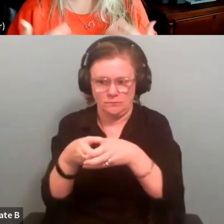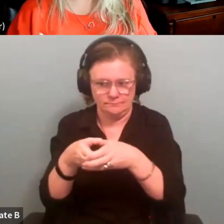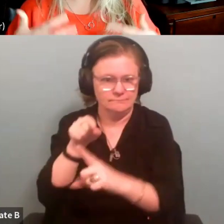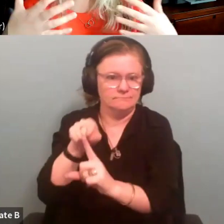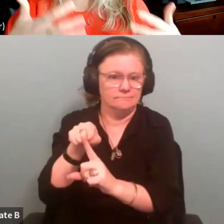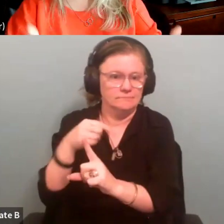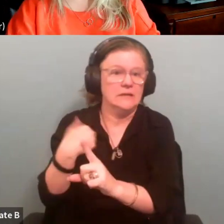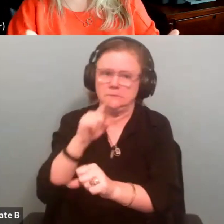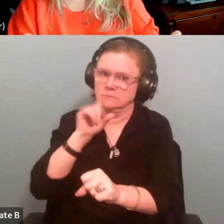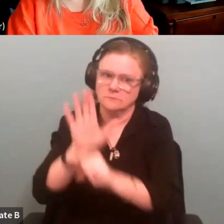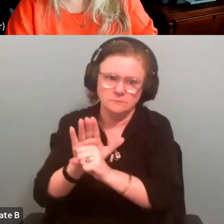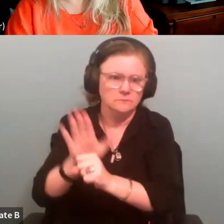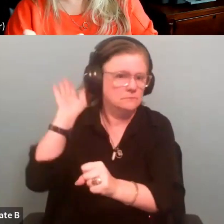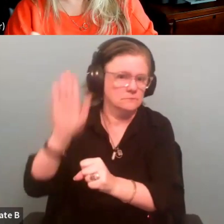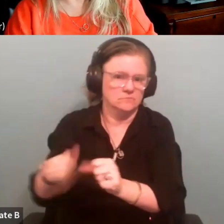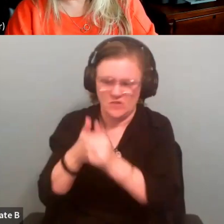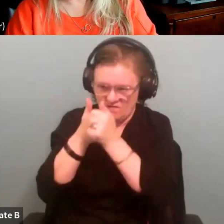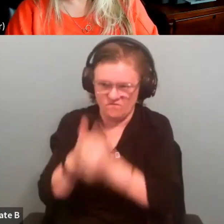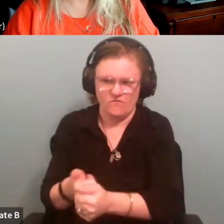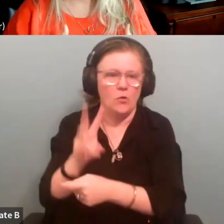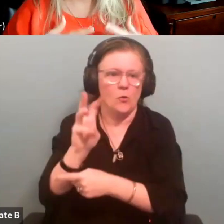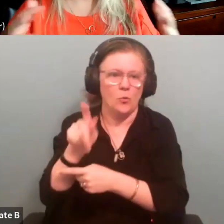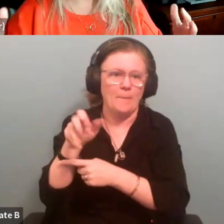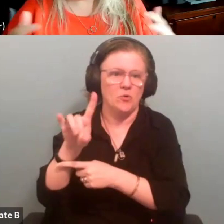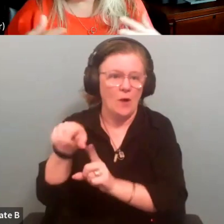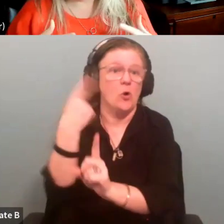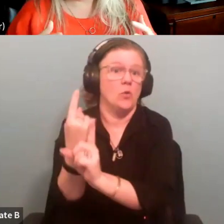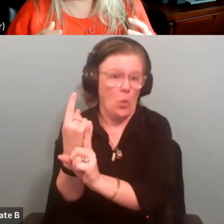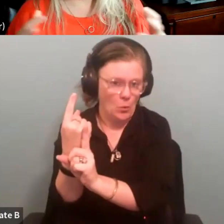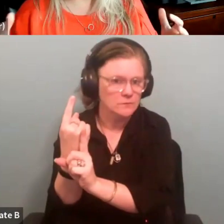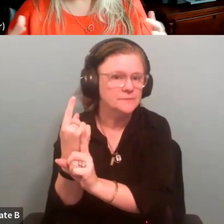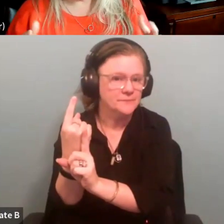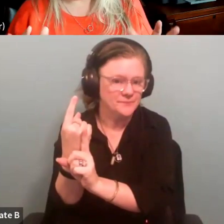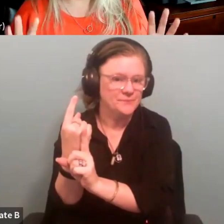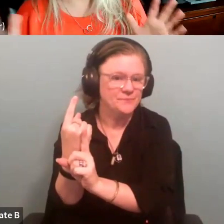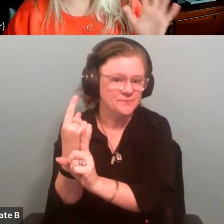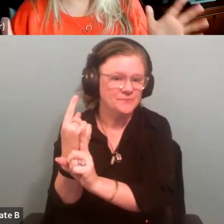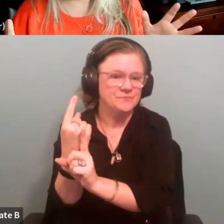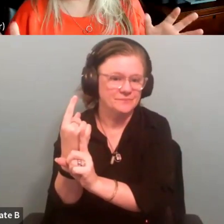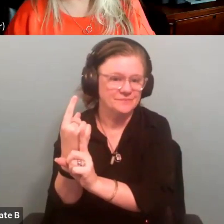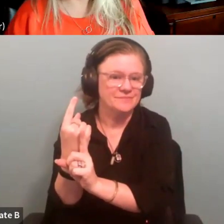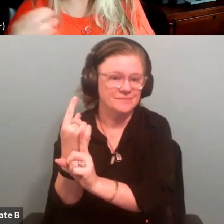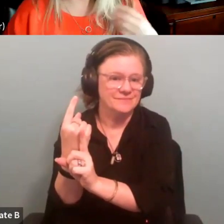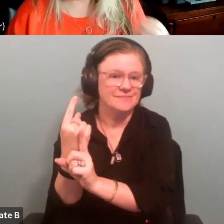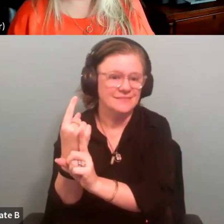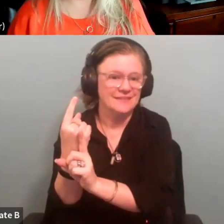are dedicated to care coordination, that alone, because then they are pushed out, you know, they have to